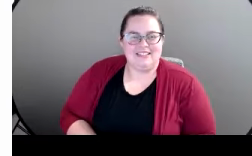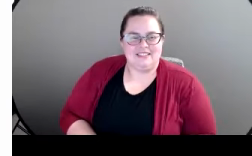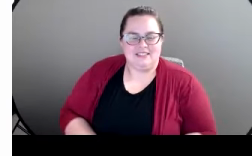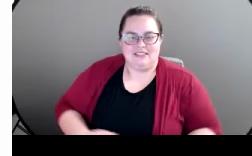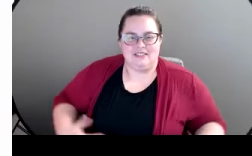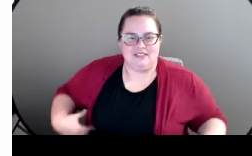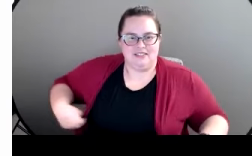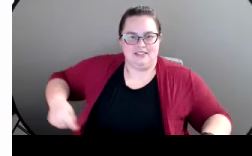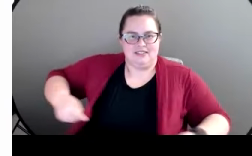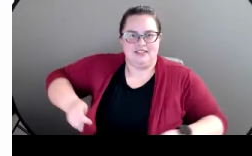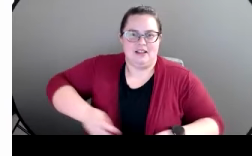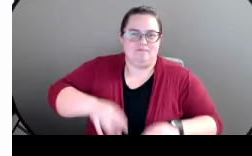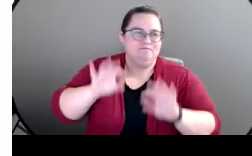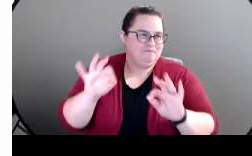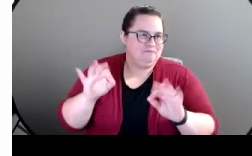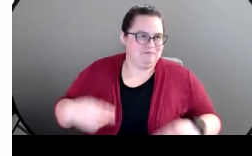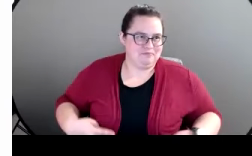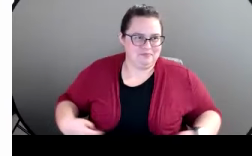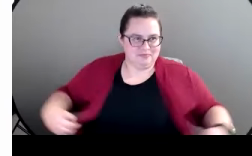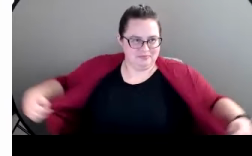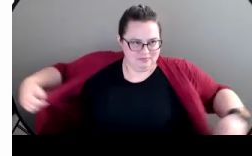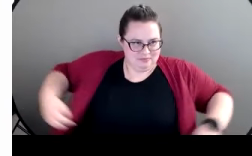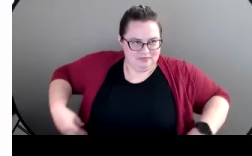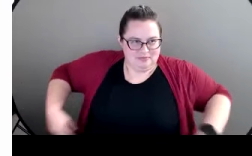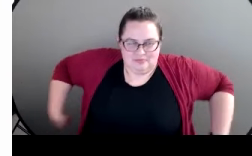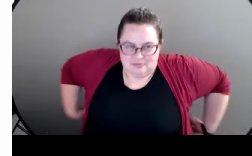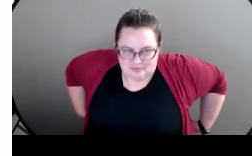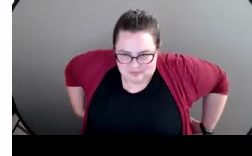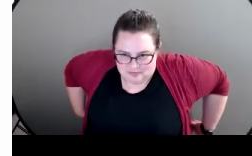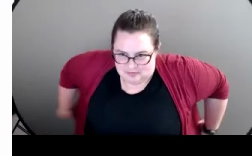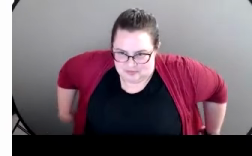Here we go. And, potentially